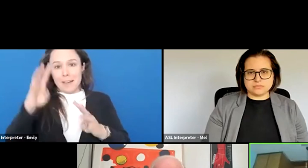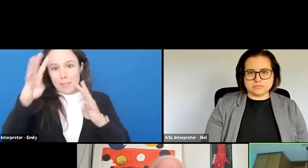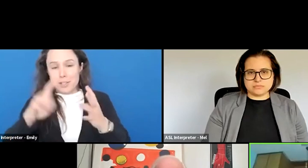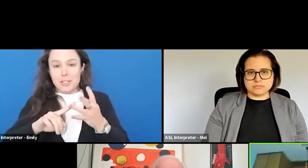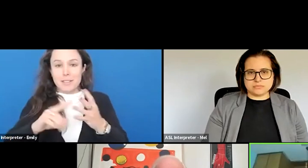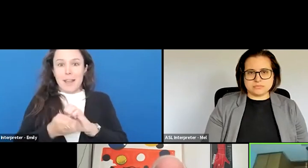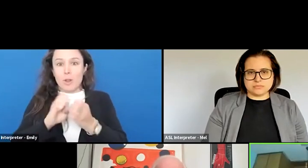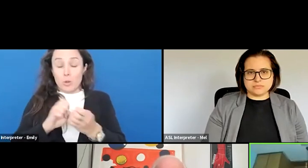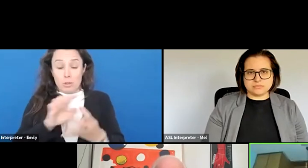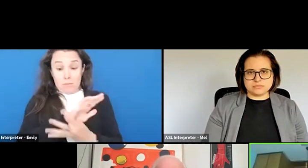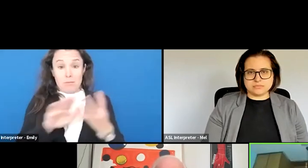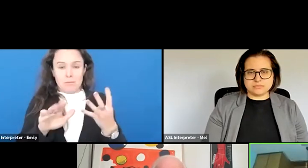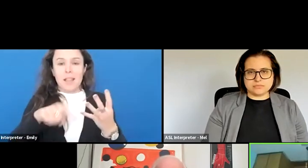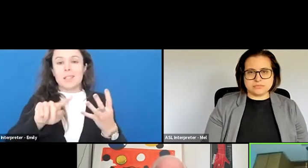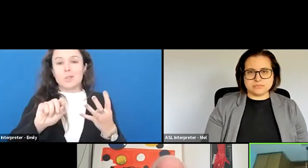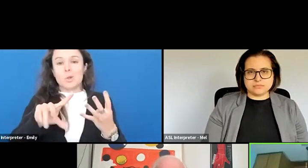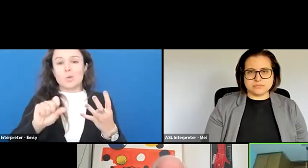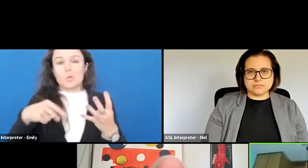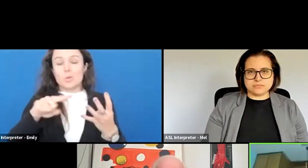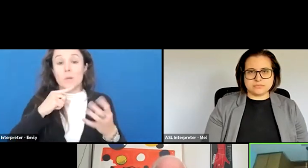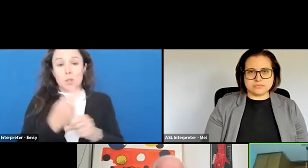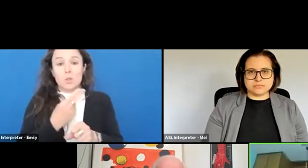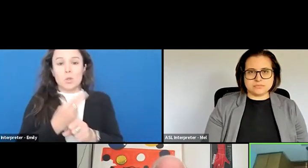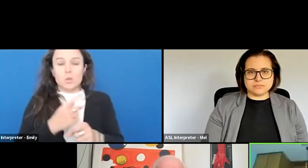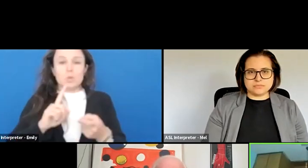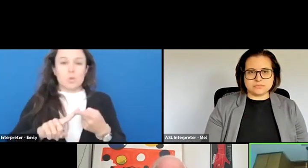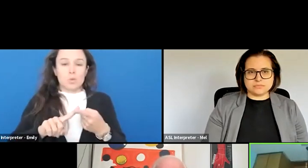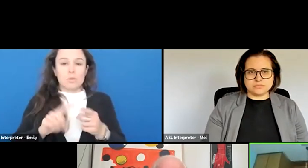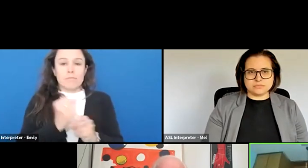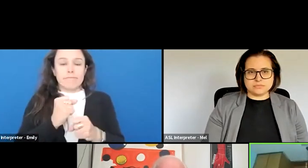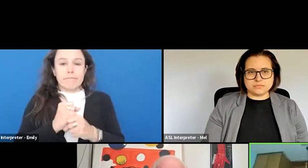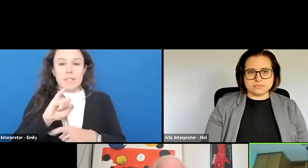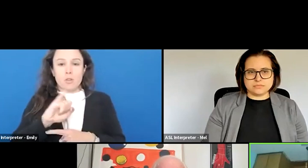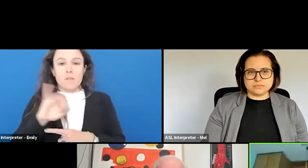these really are the tools that we use to create the interfaces that we're going to be creating